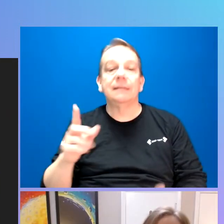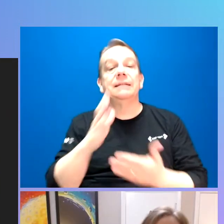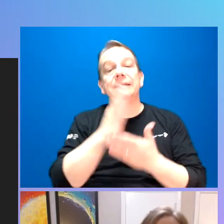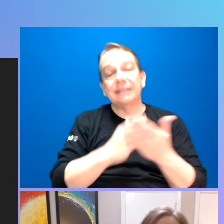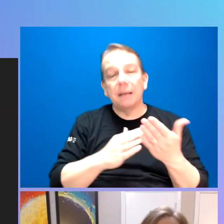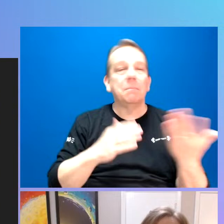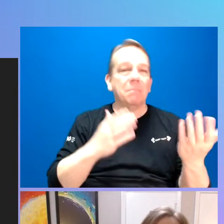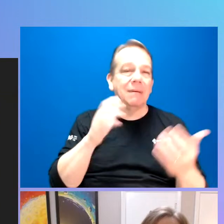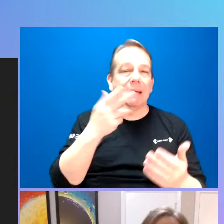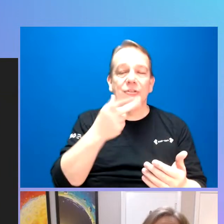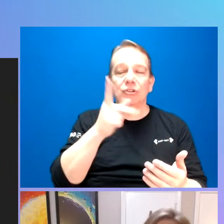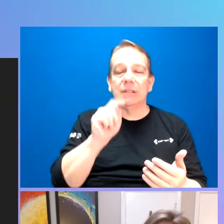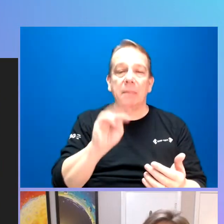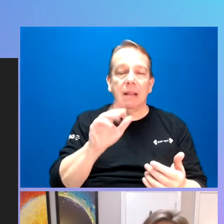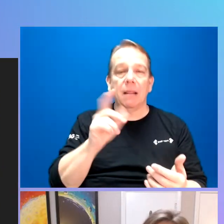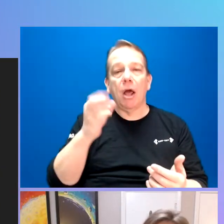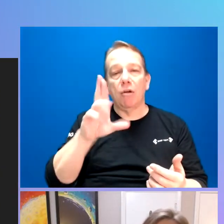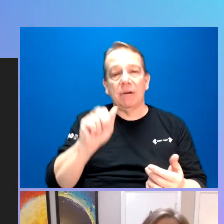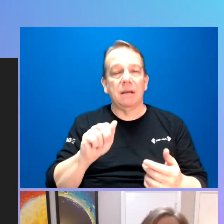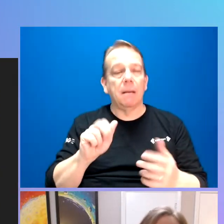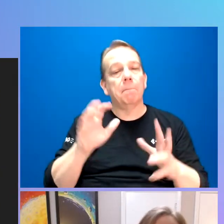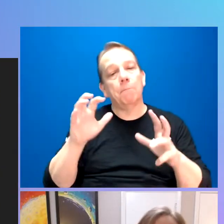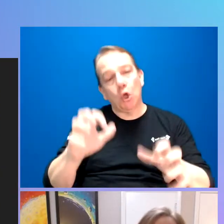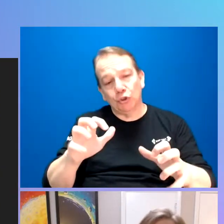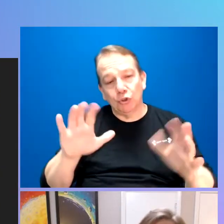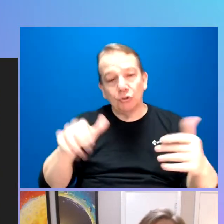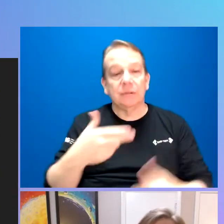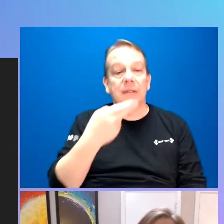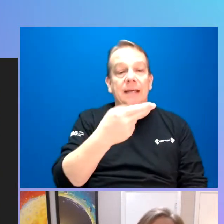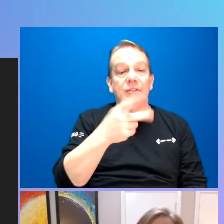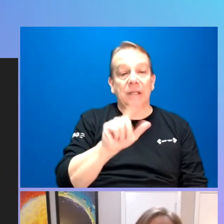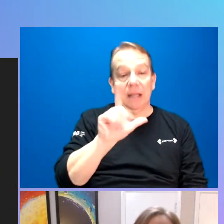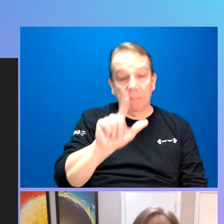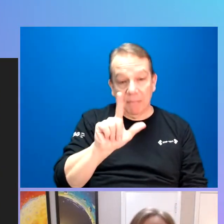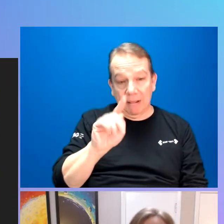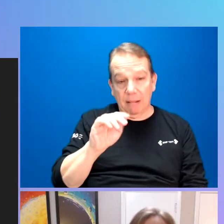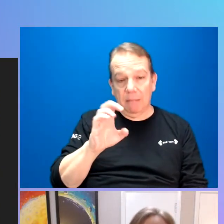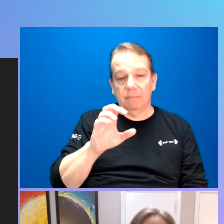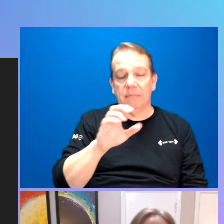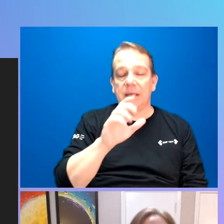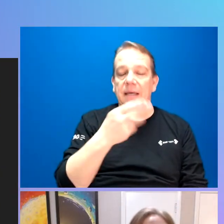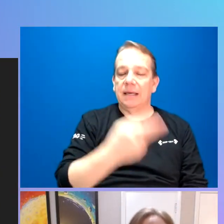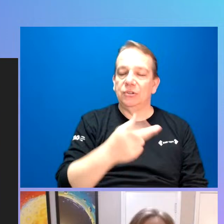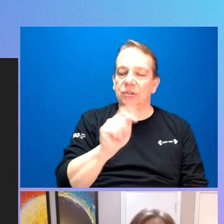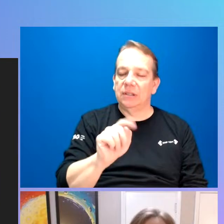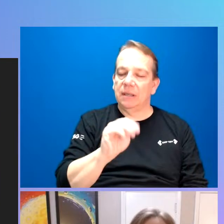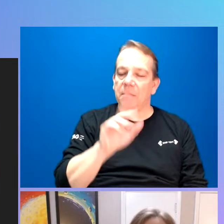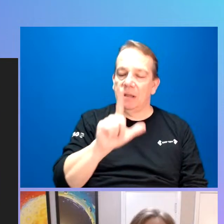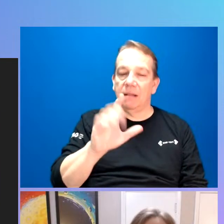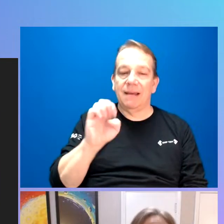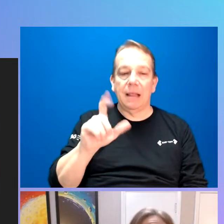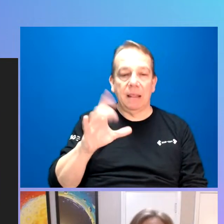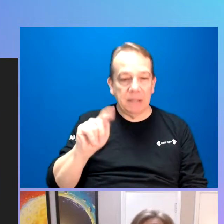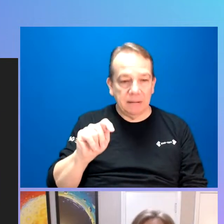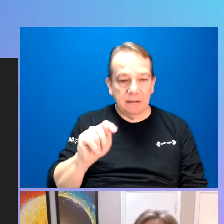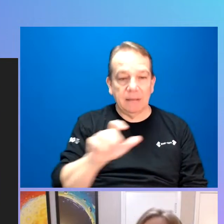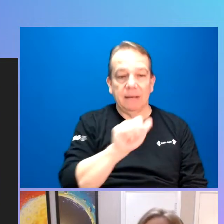including HTML elements,